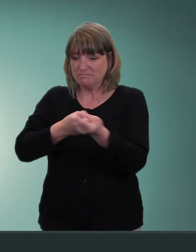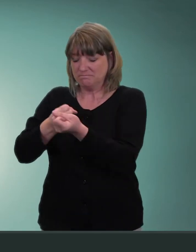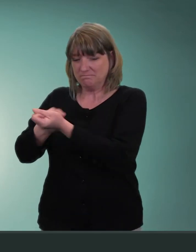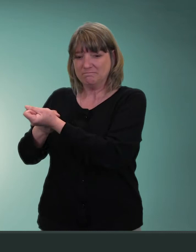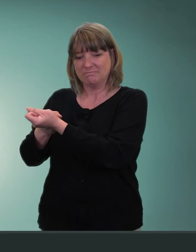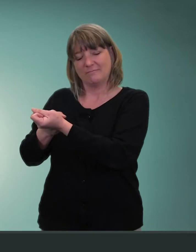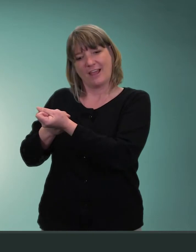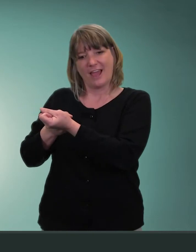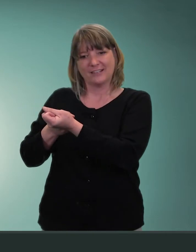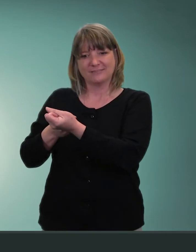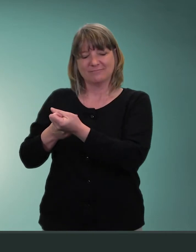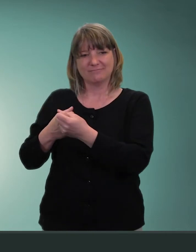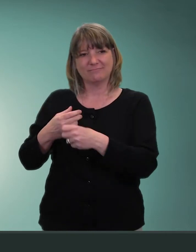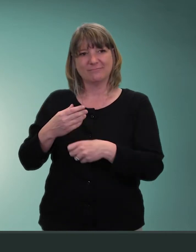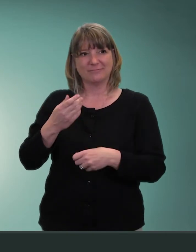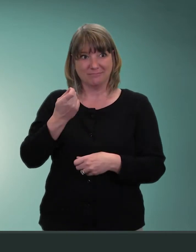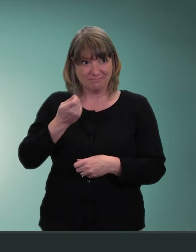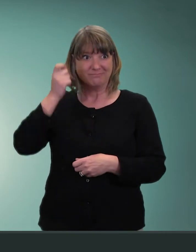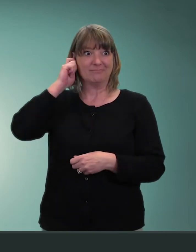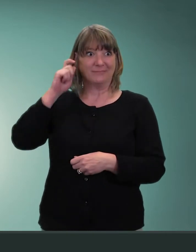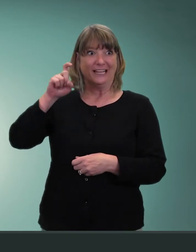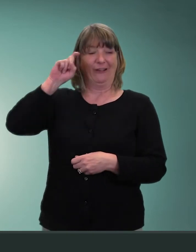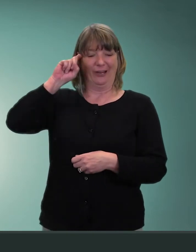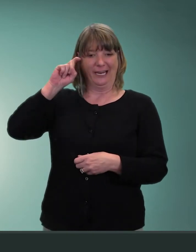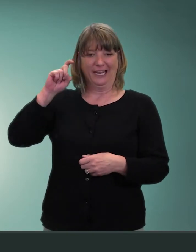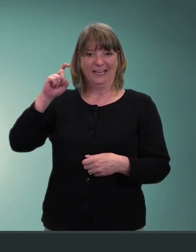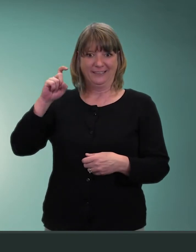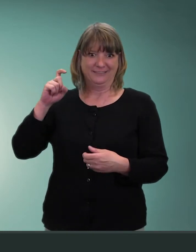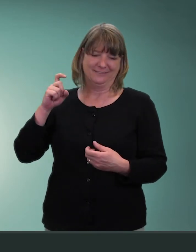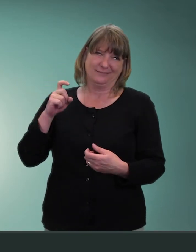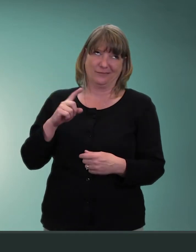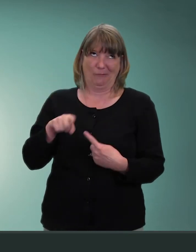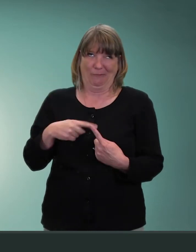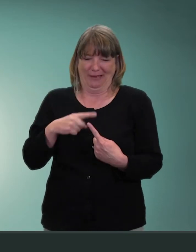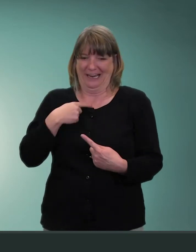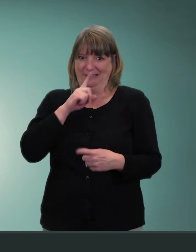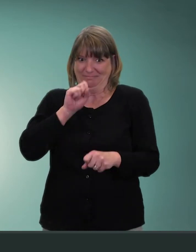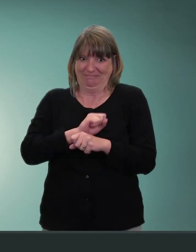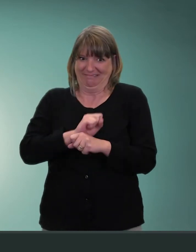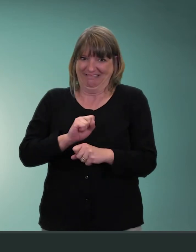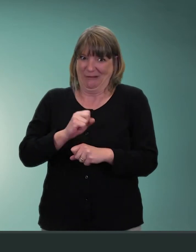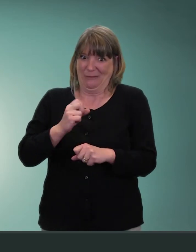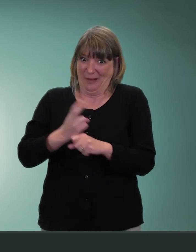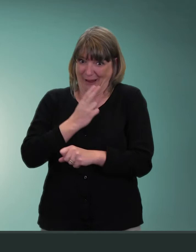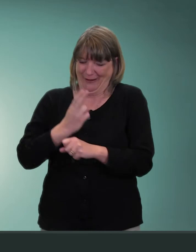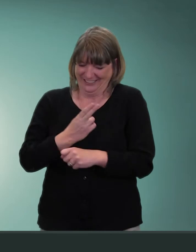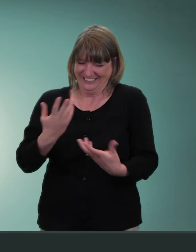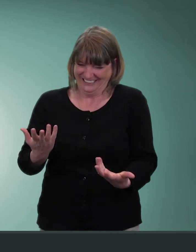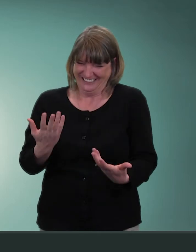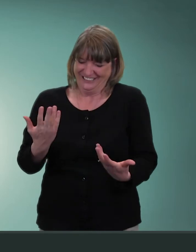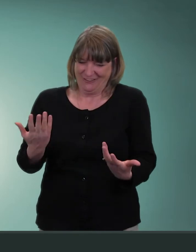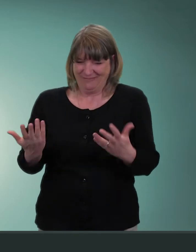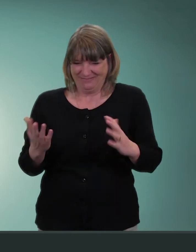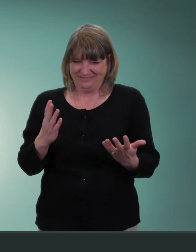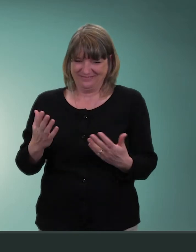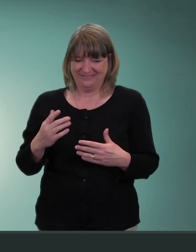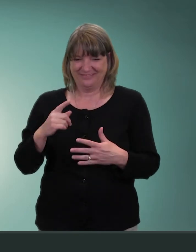and having a hearing aid when I do wear it...yeah.